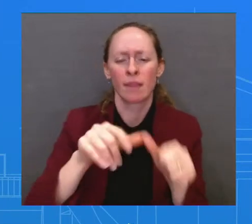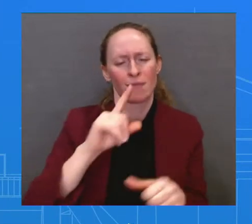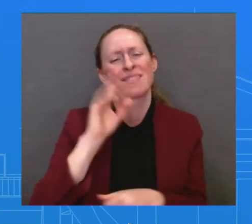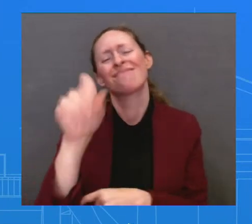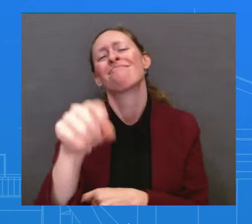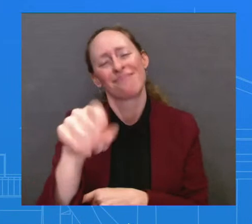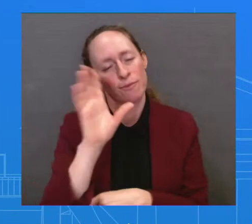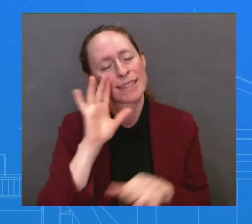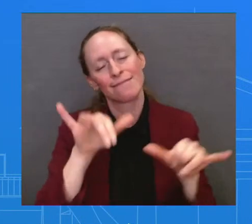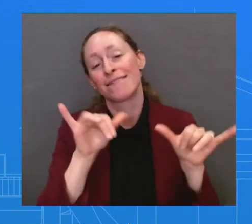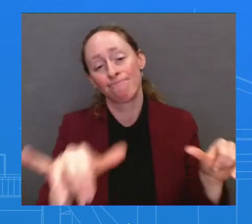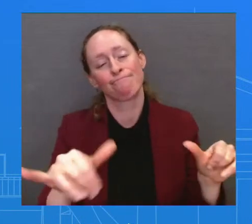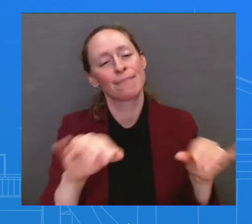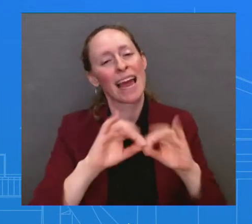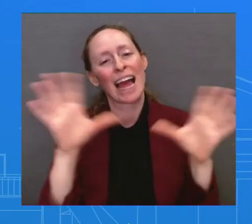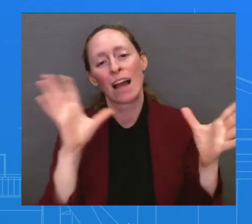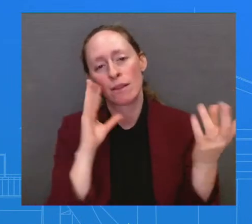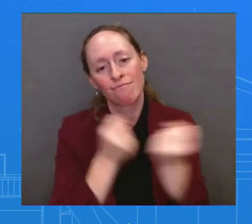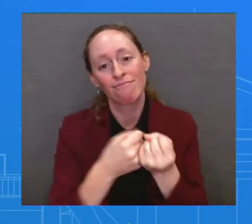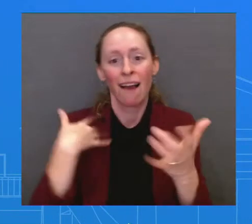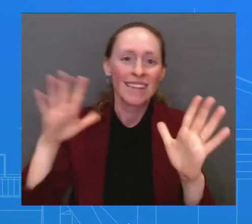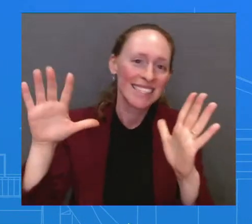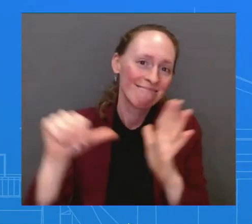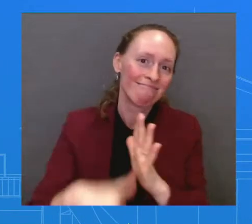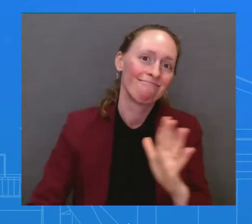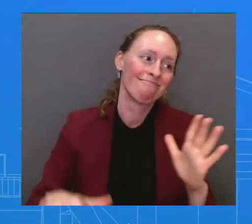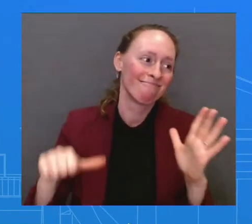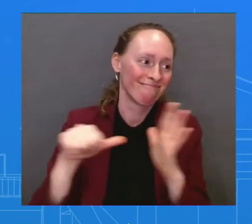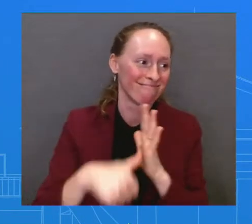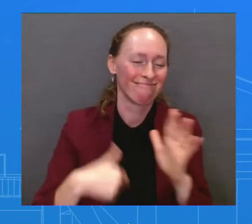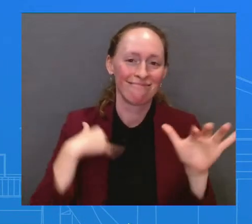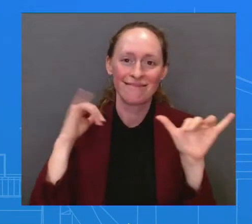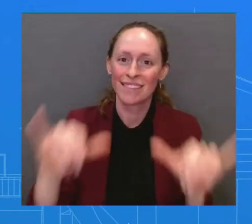standing up here, that I genuinely believe, which is: